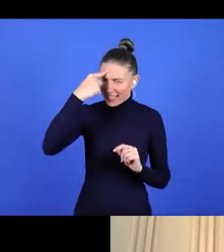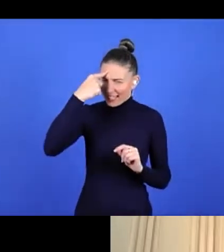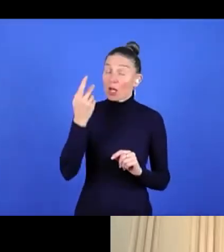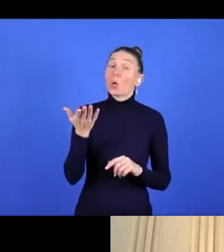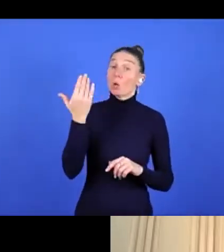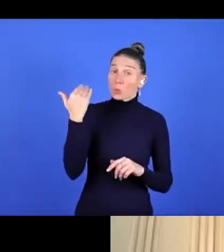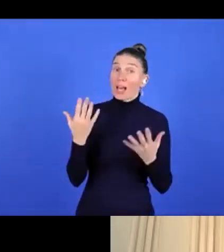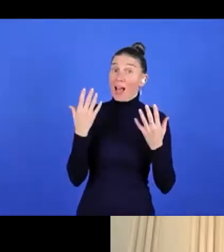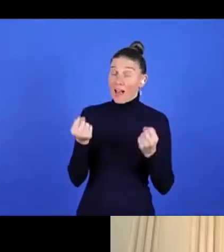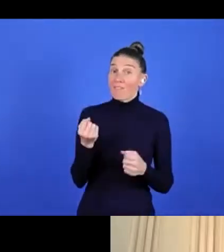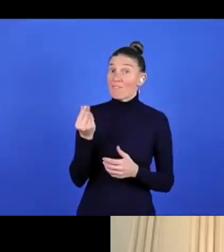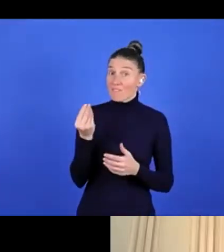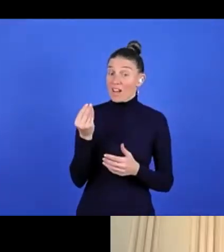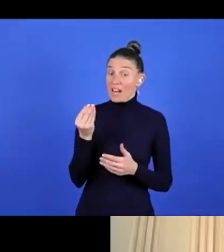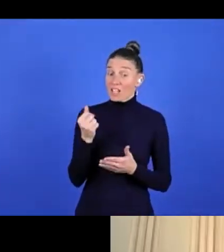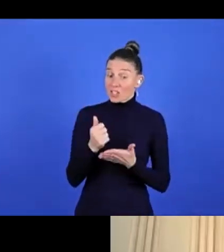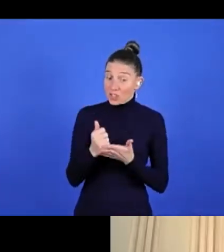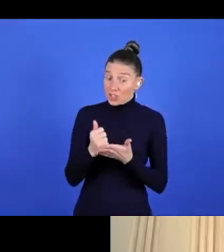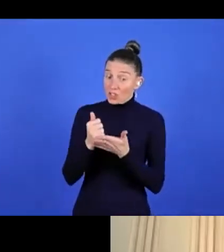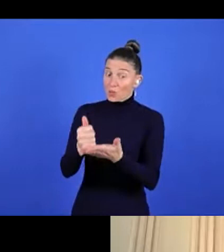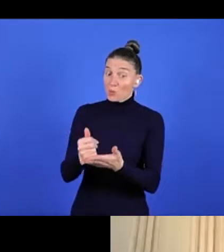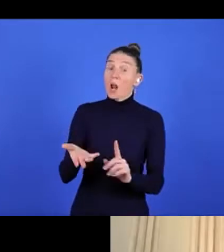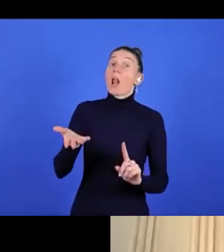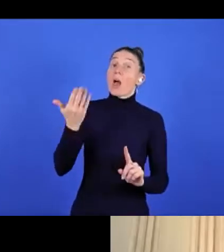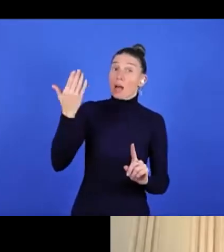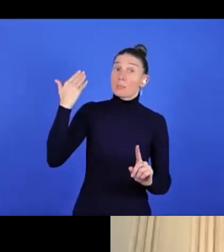not so much. I think